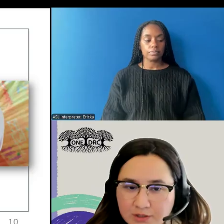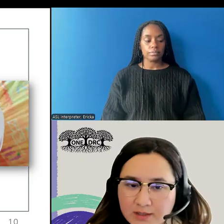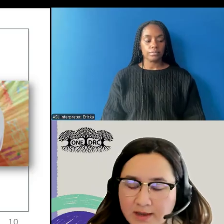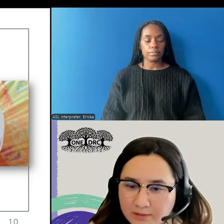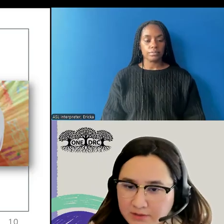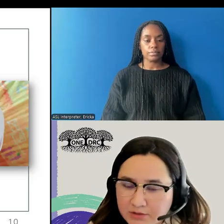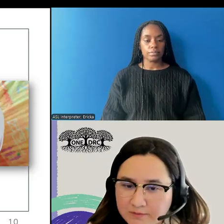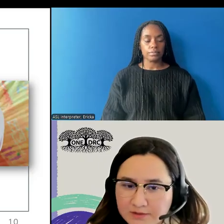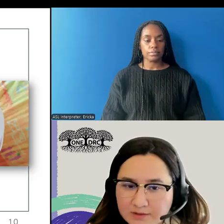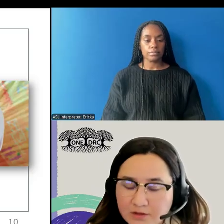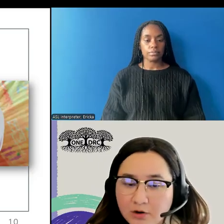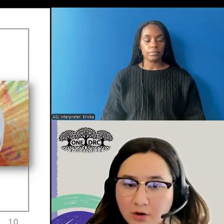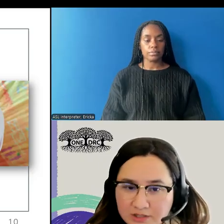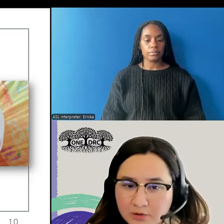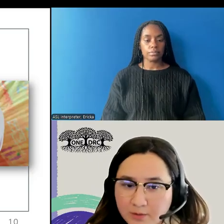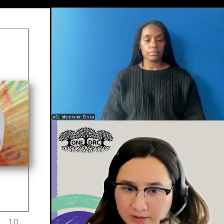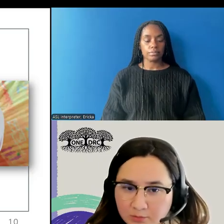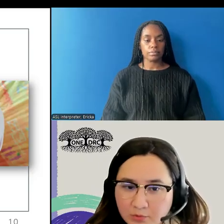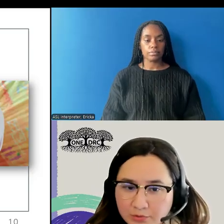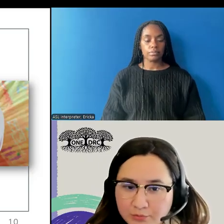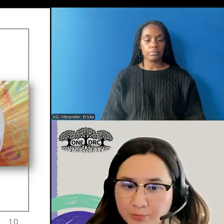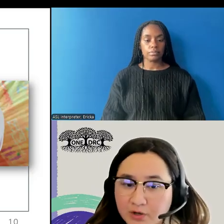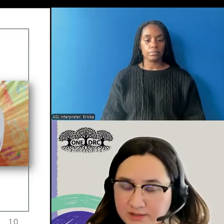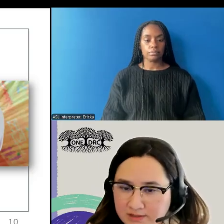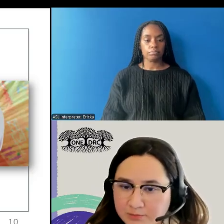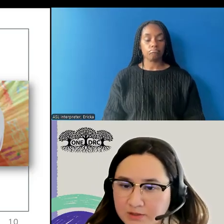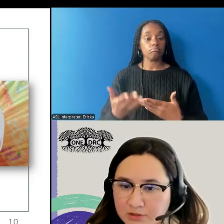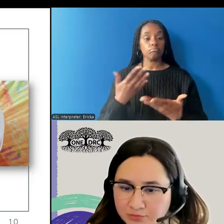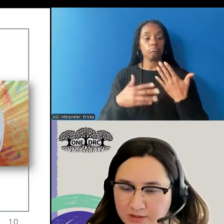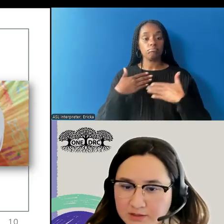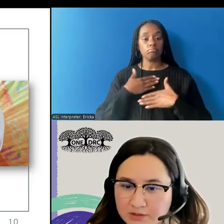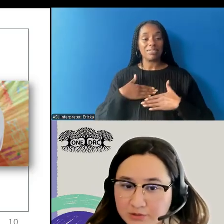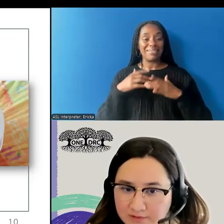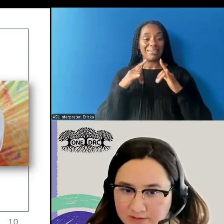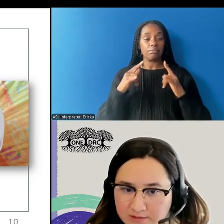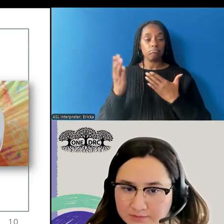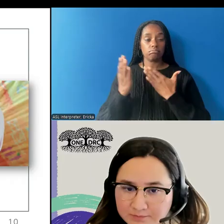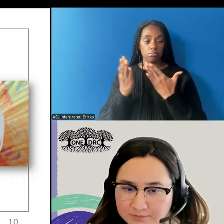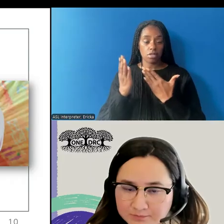and camping services are also available through participant directed services,